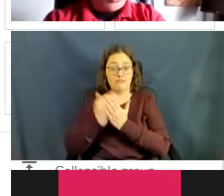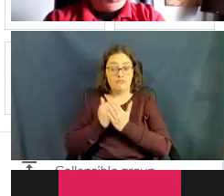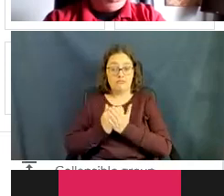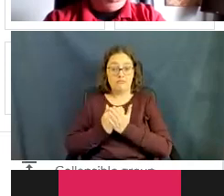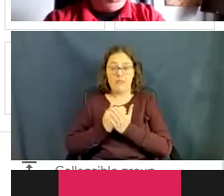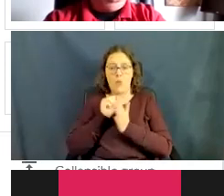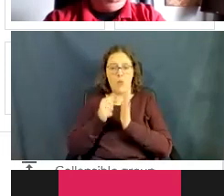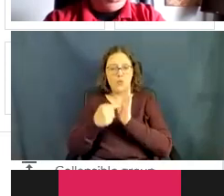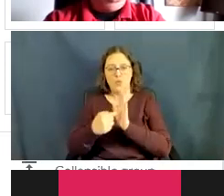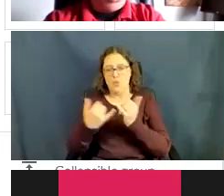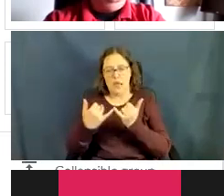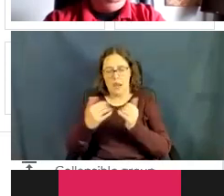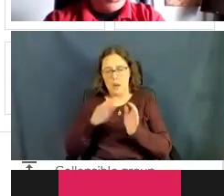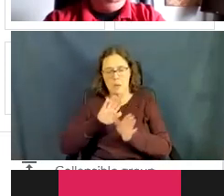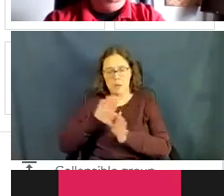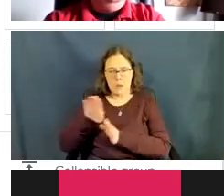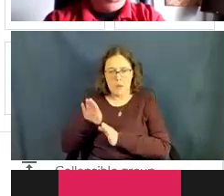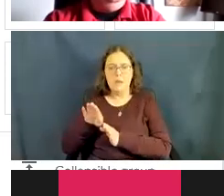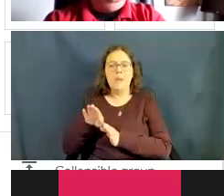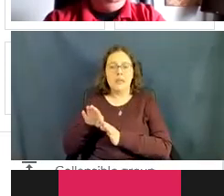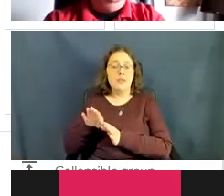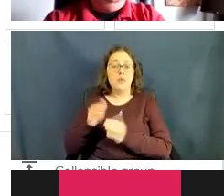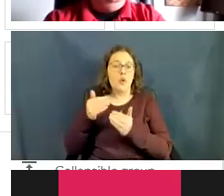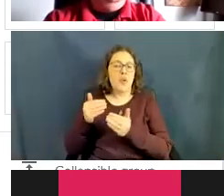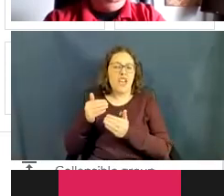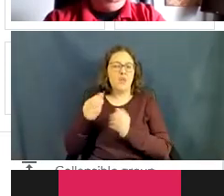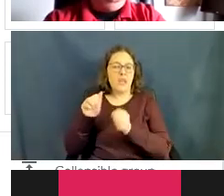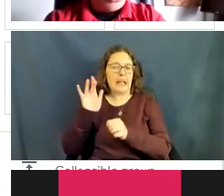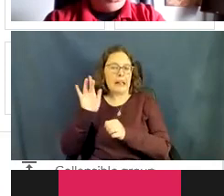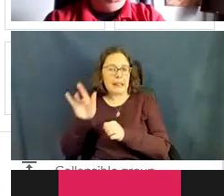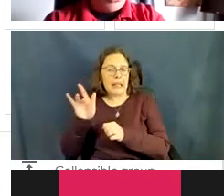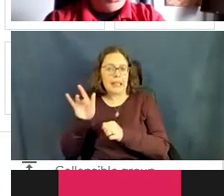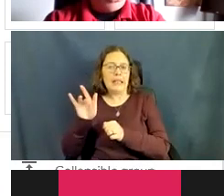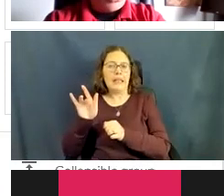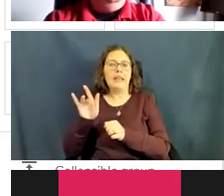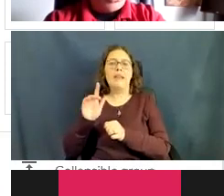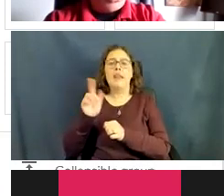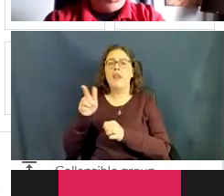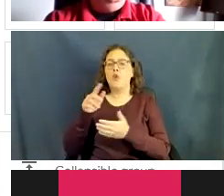pulls up a PDF. Michelle and the team have made sure when you look at the table